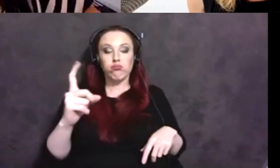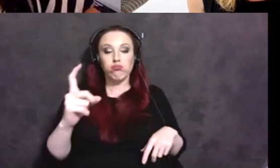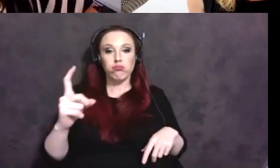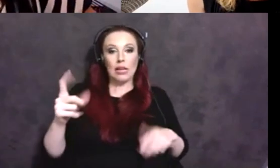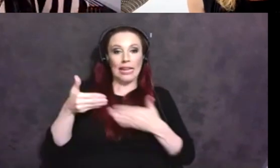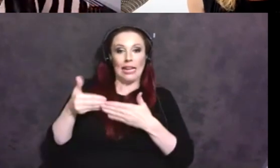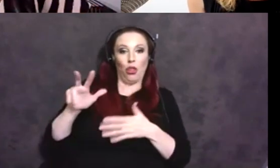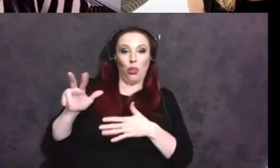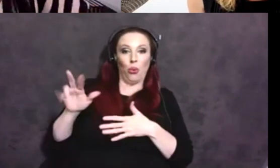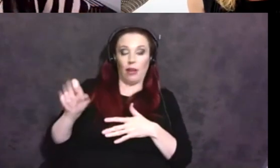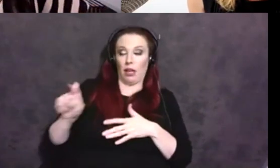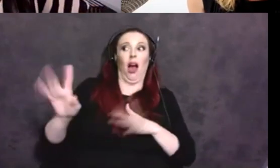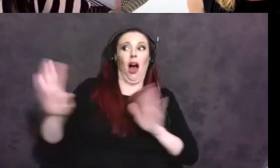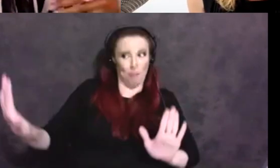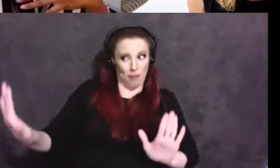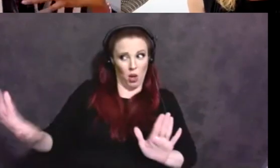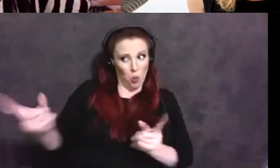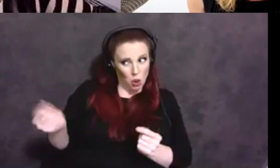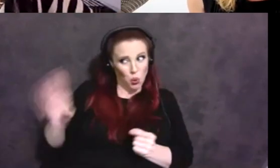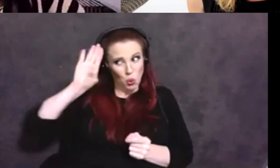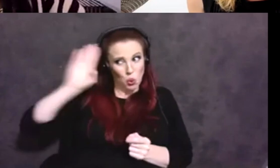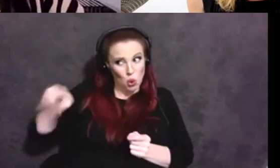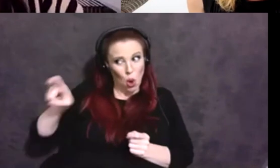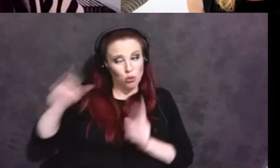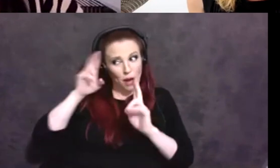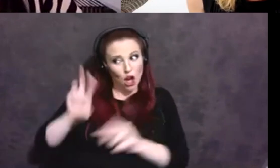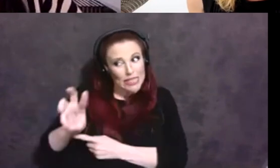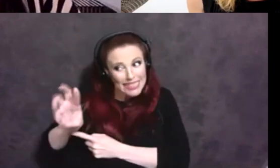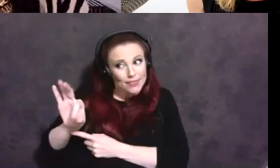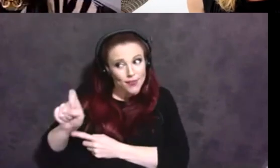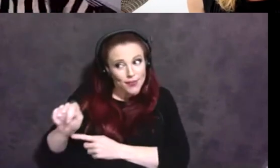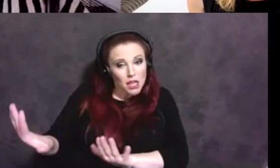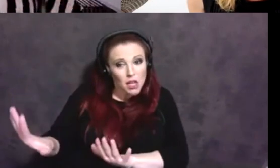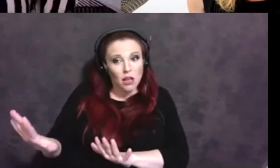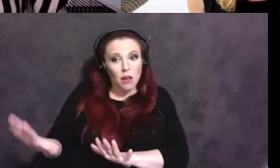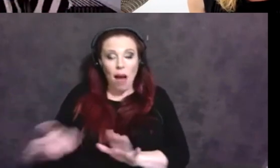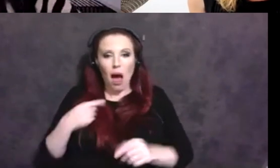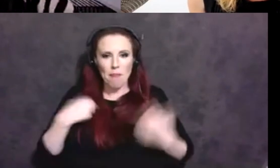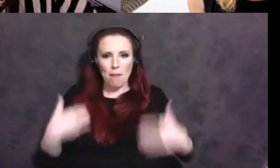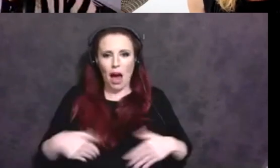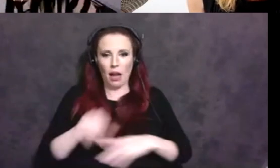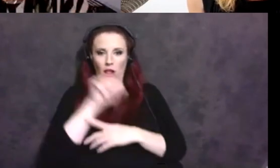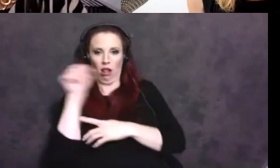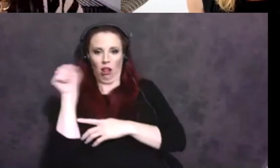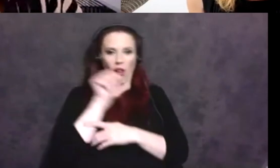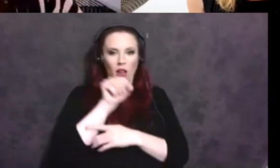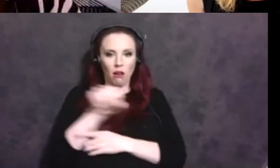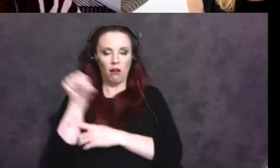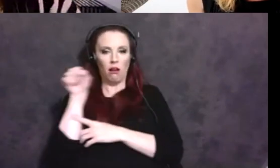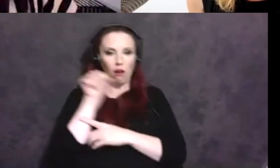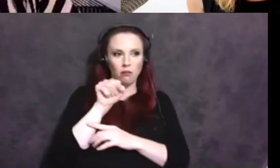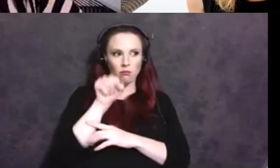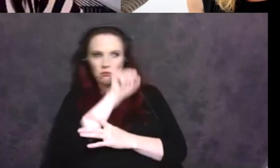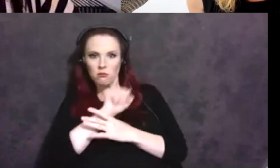be an understatement. I was doing one of these. Like literally cross three feet into my orbit,